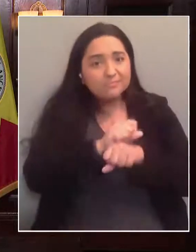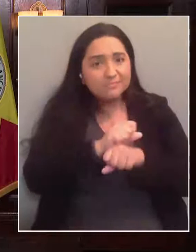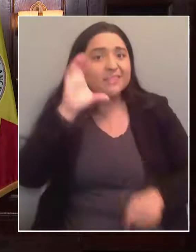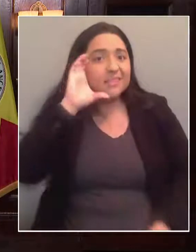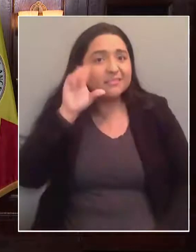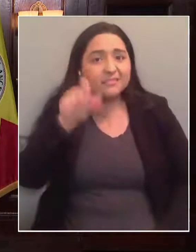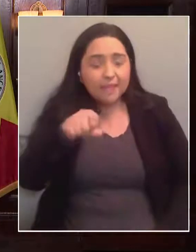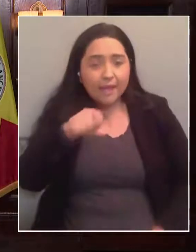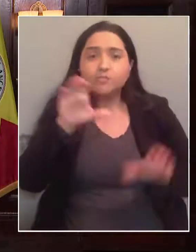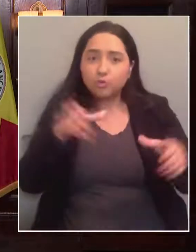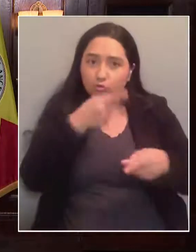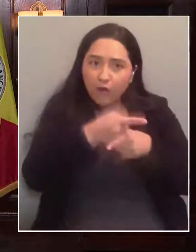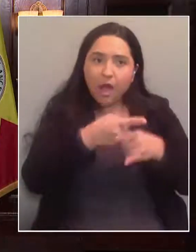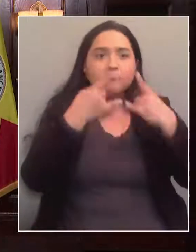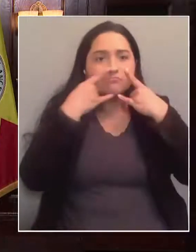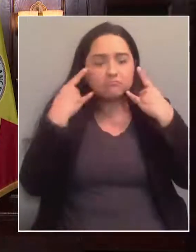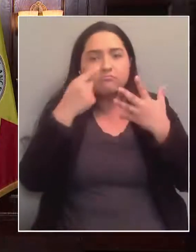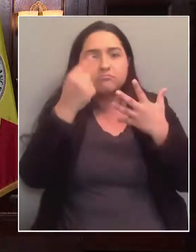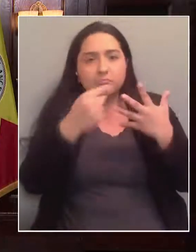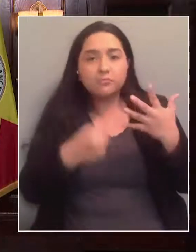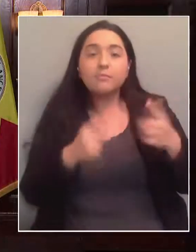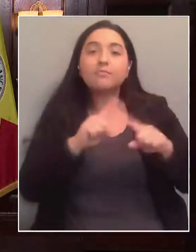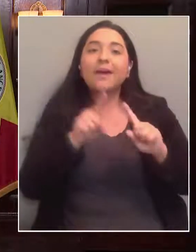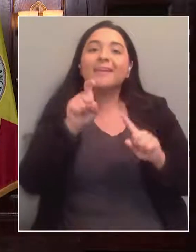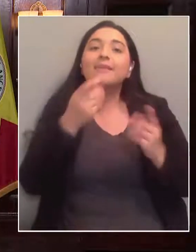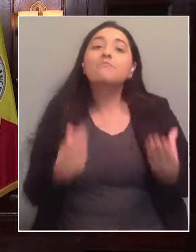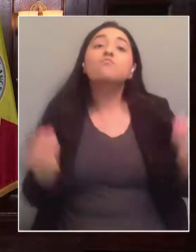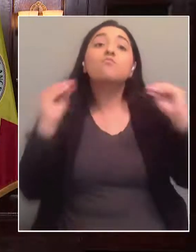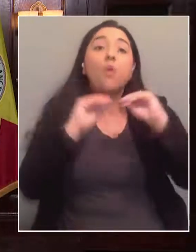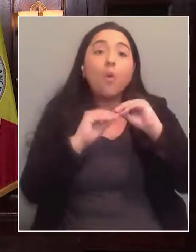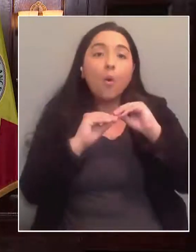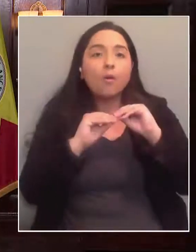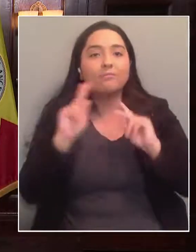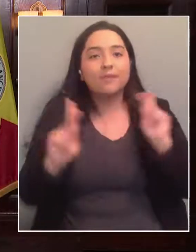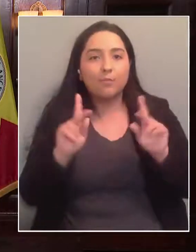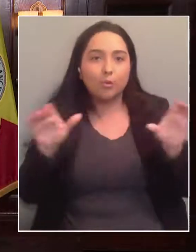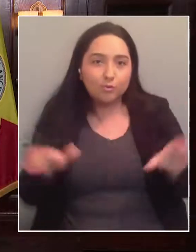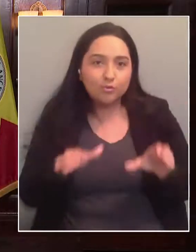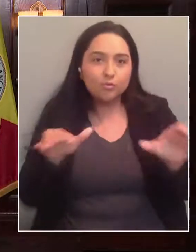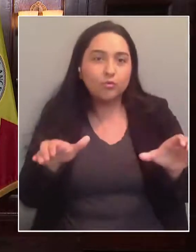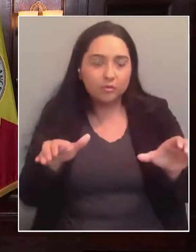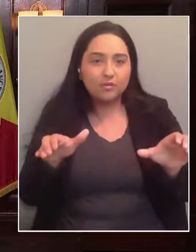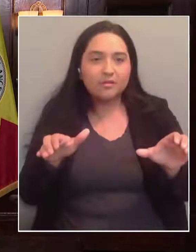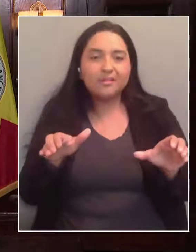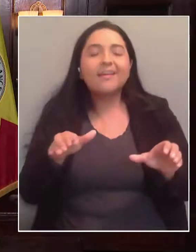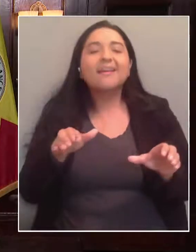IMPLEMENTATION. WE CAN ALWAYS FIND PEOPLE THAT ARE EXCEPTION SXZ FIND THE